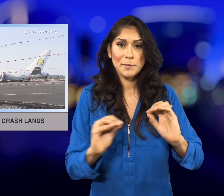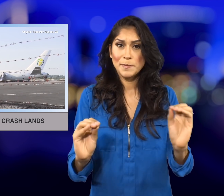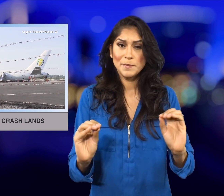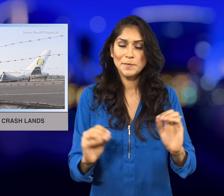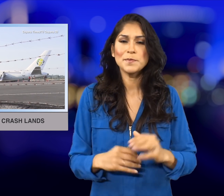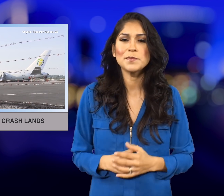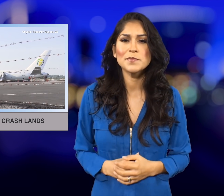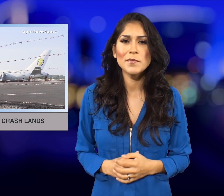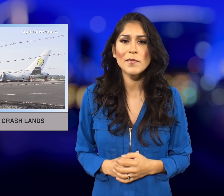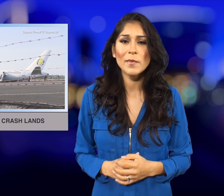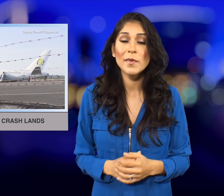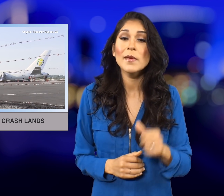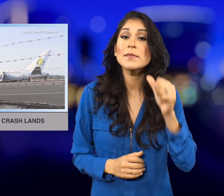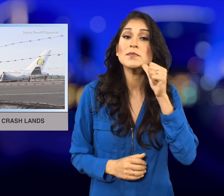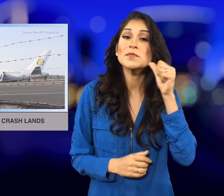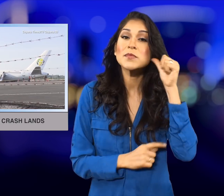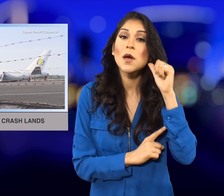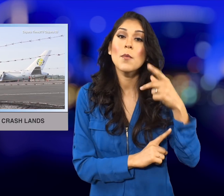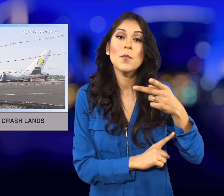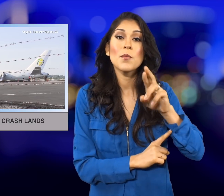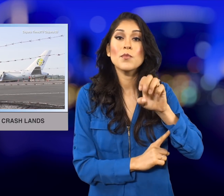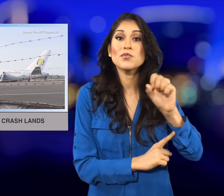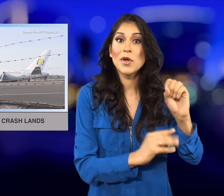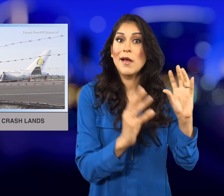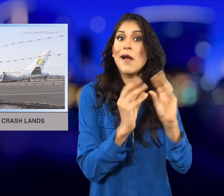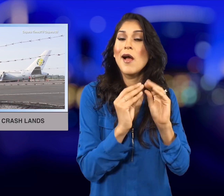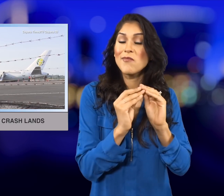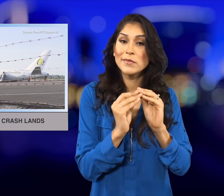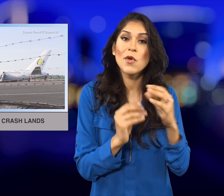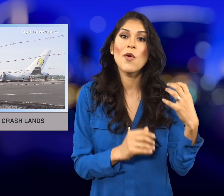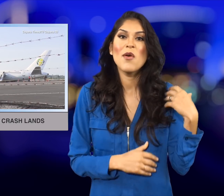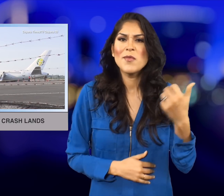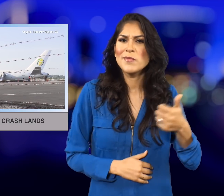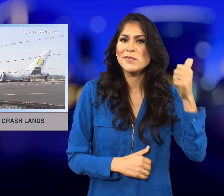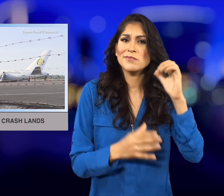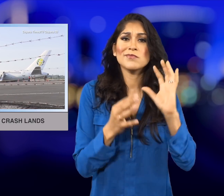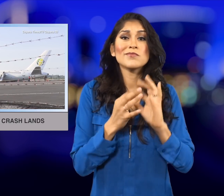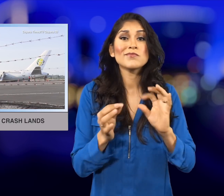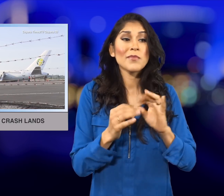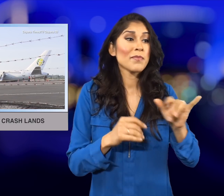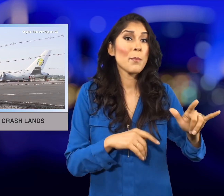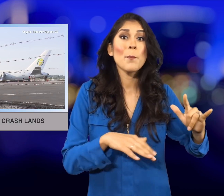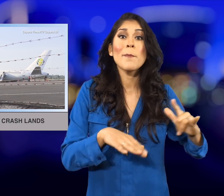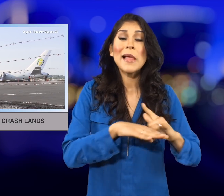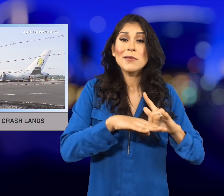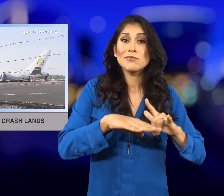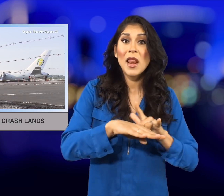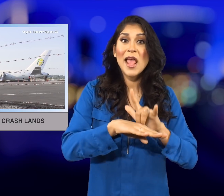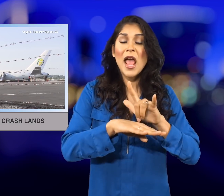According to officials at a press conference yesterday, the aircraft veered off the runway